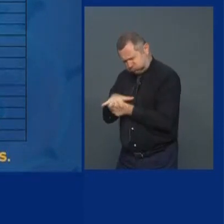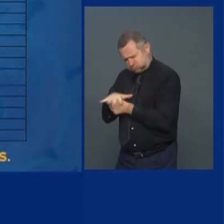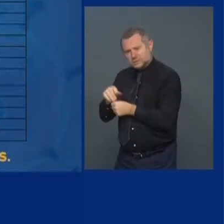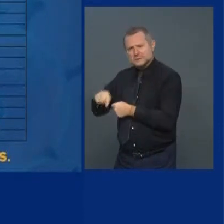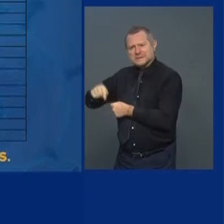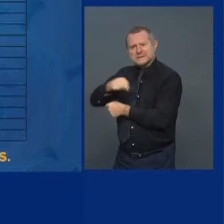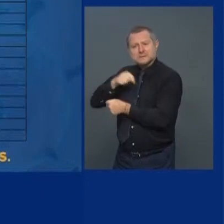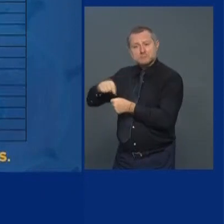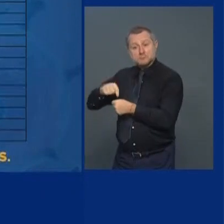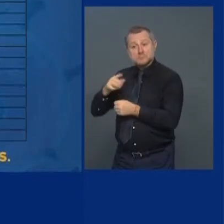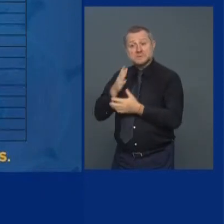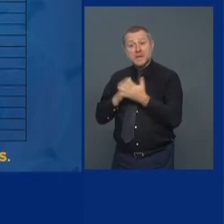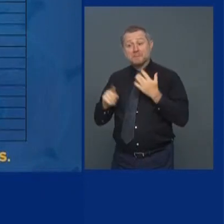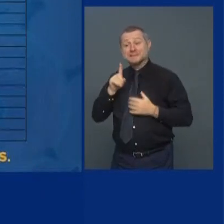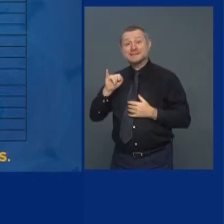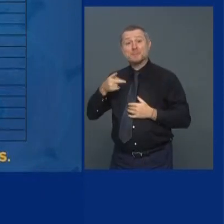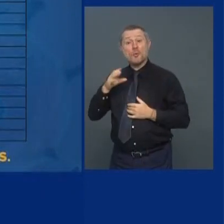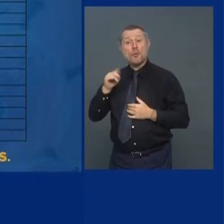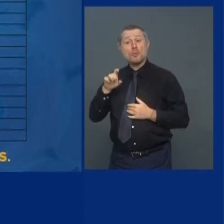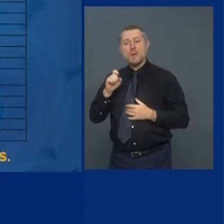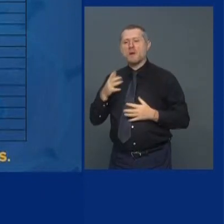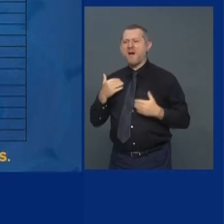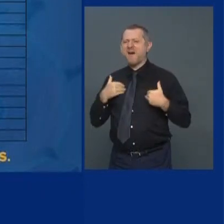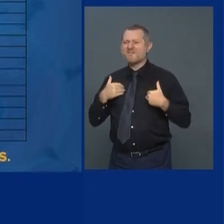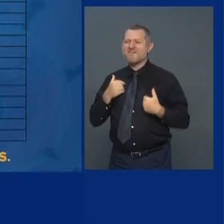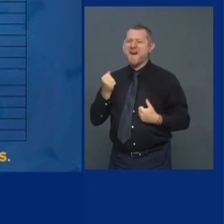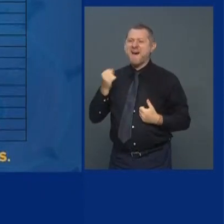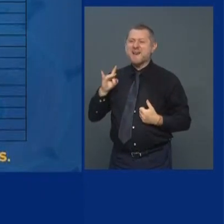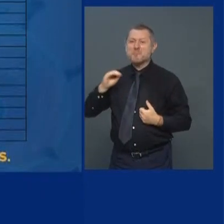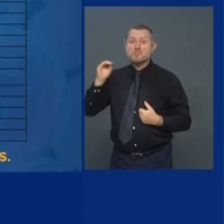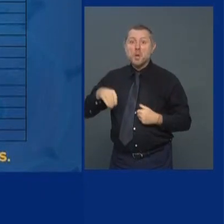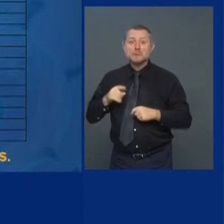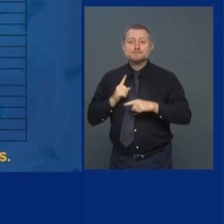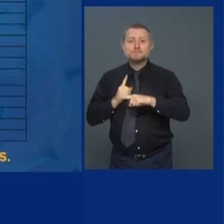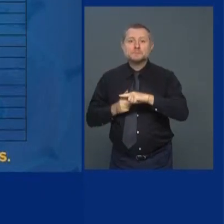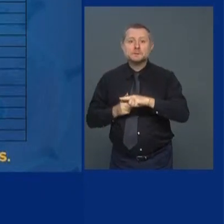VERY TARGETED AREAS.